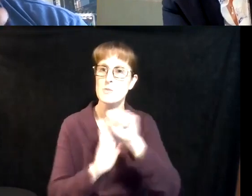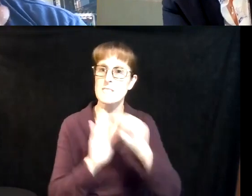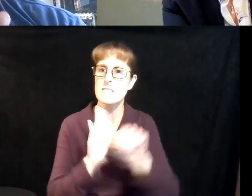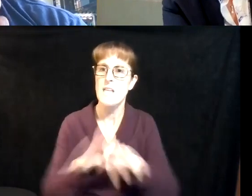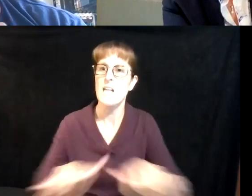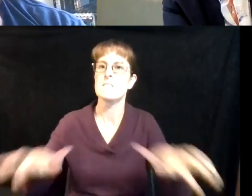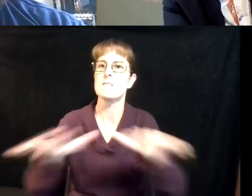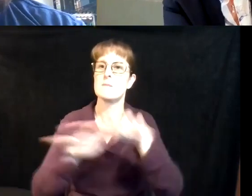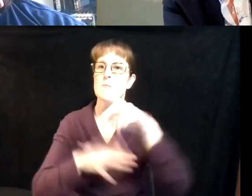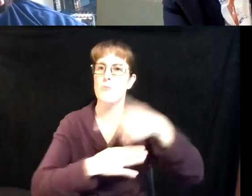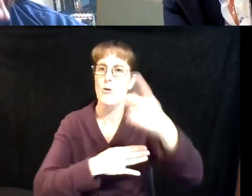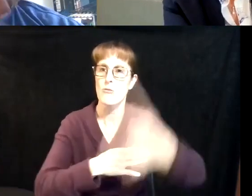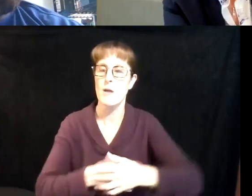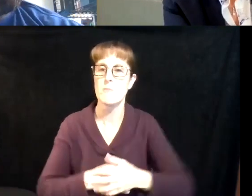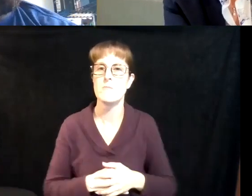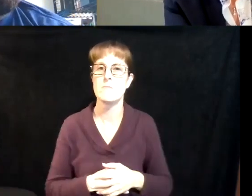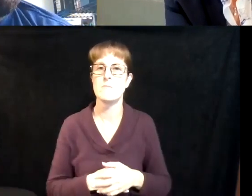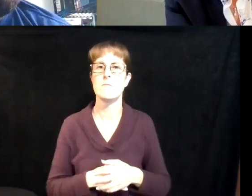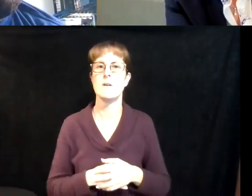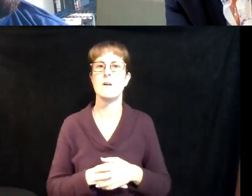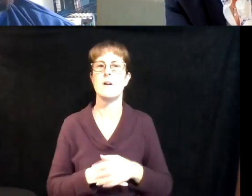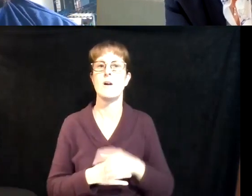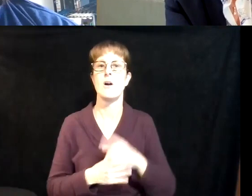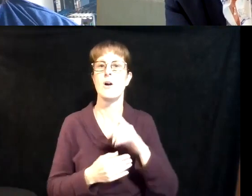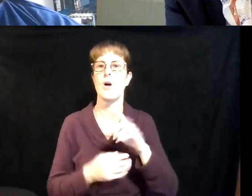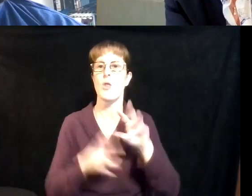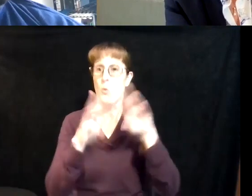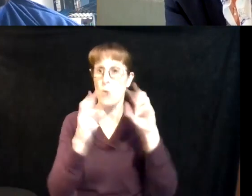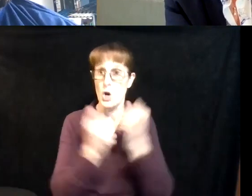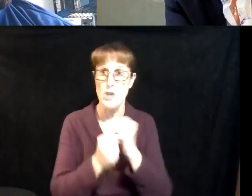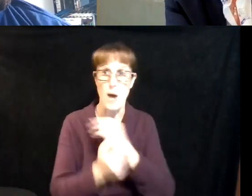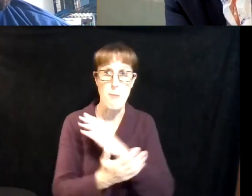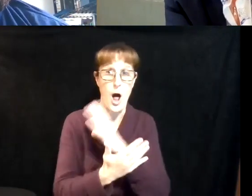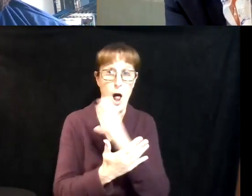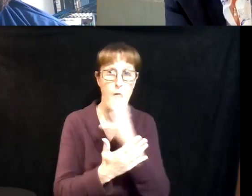after some very heavy viewing of people who were injuring themselves,